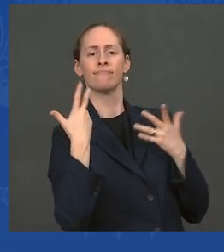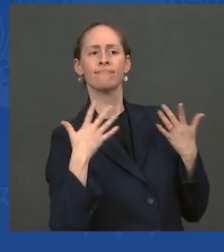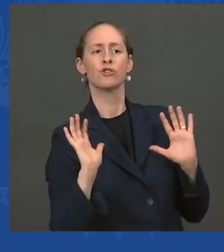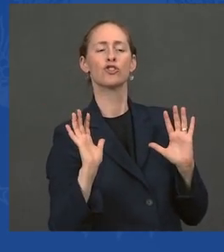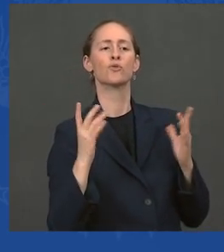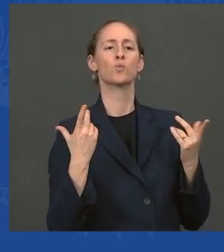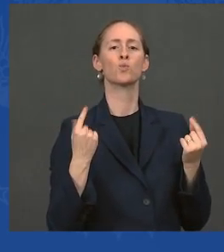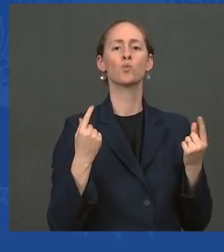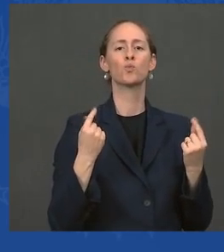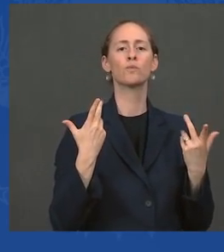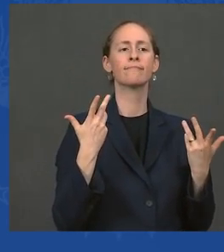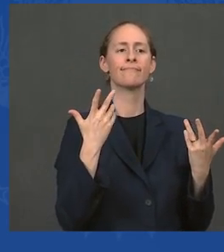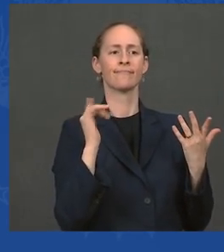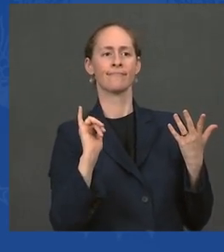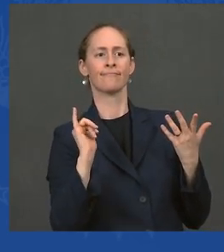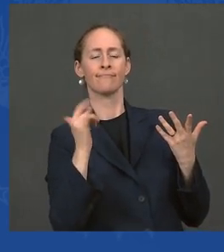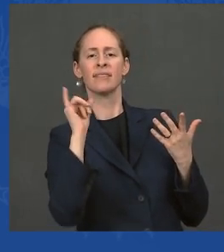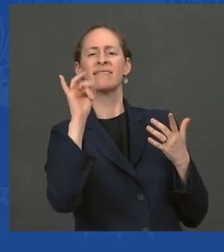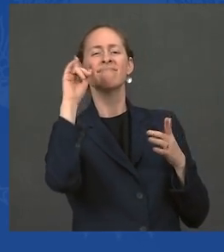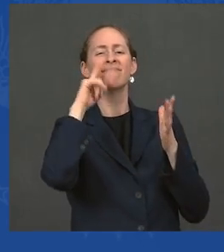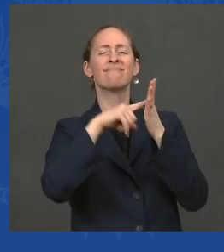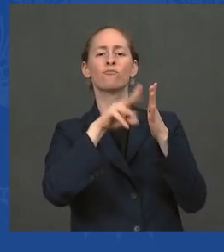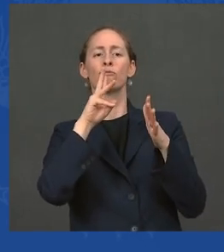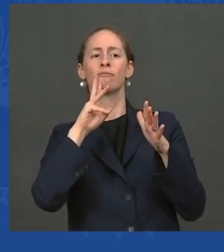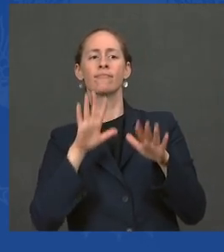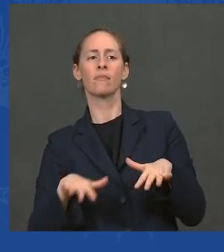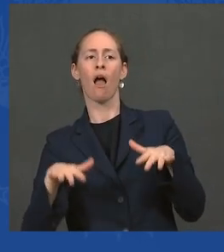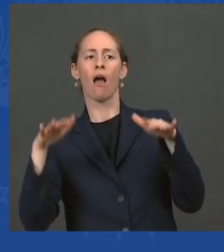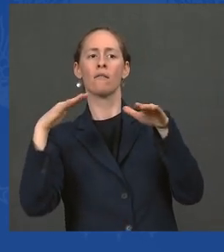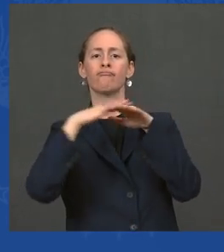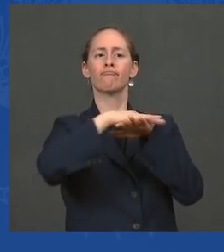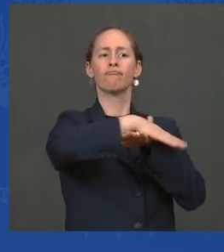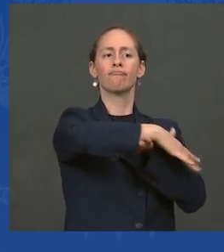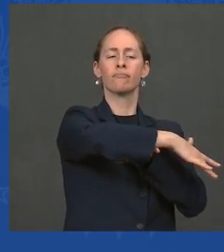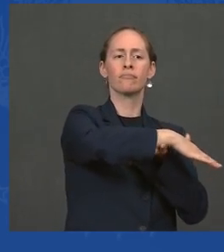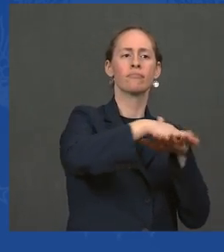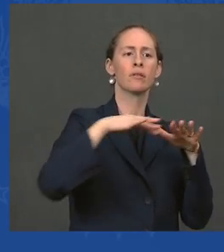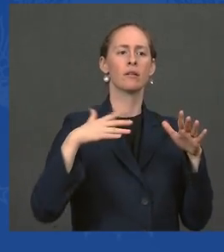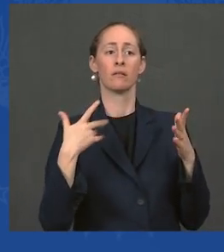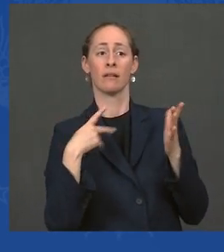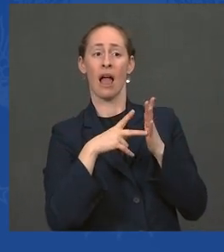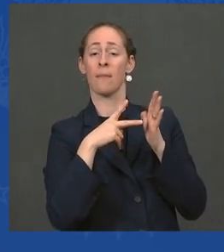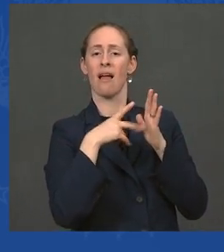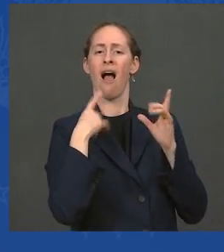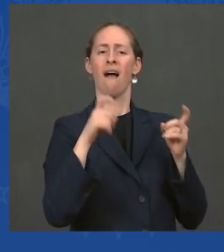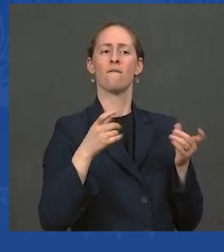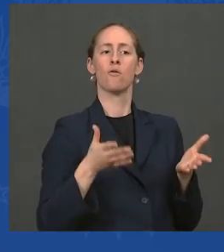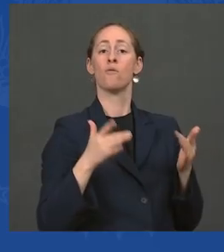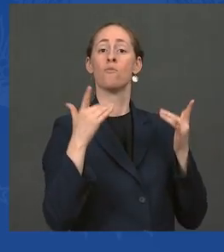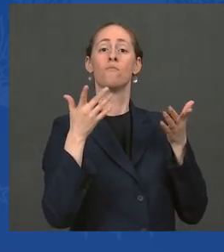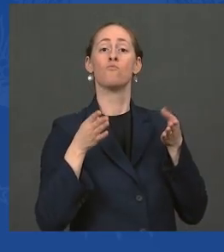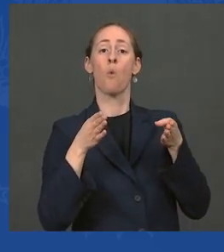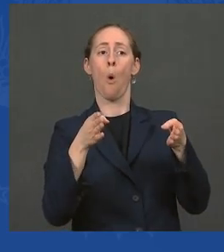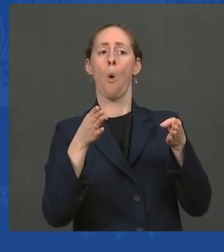You can't build it back to the same standard. You've got to build the road back literally higher -- not a joke --